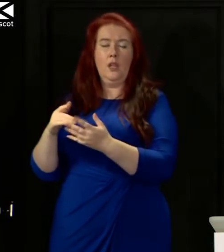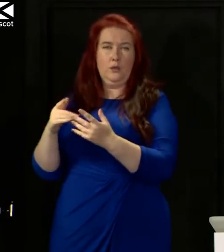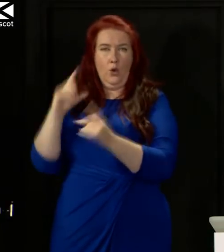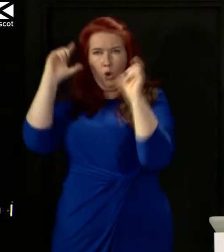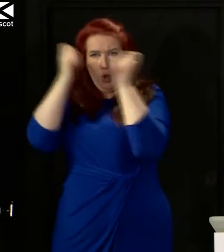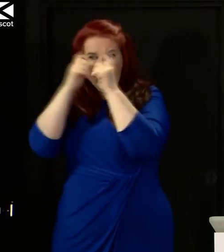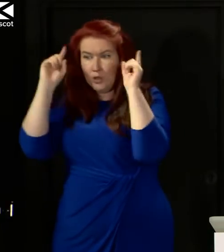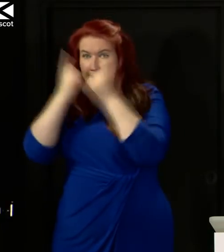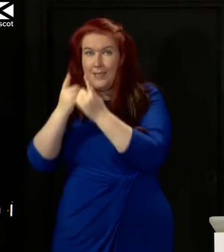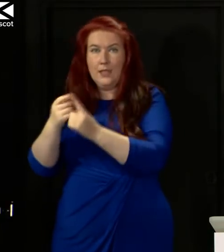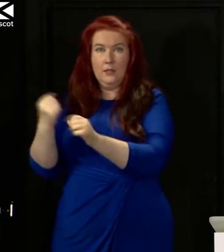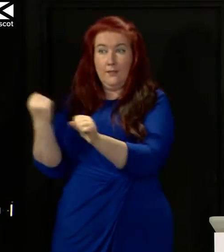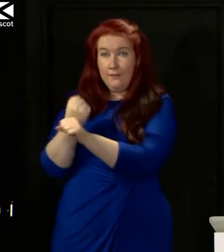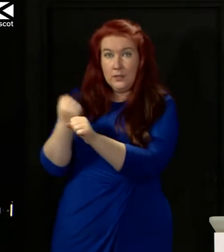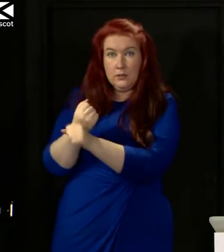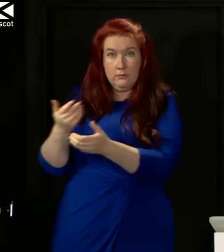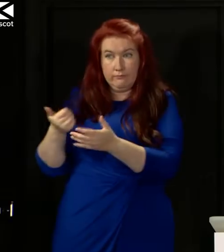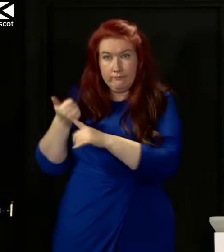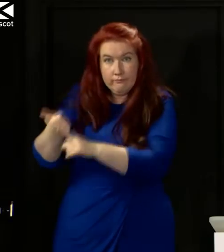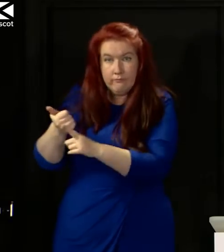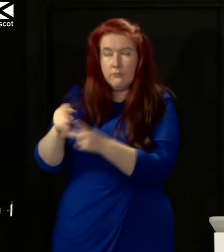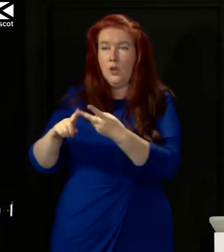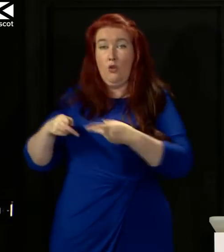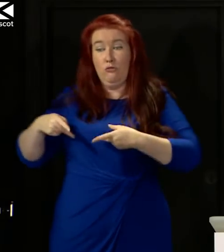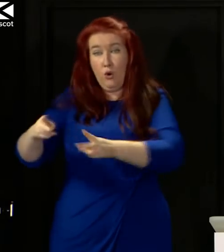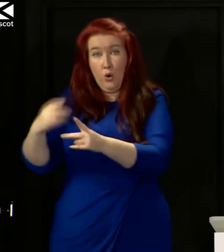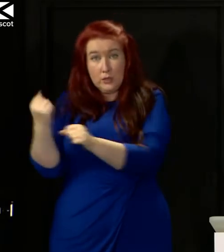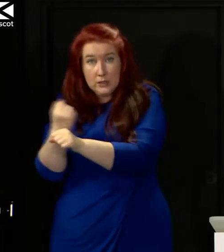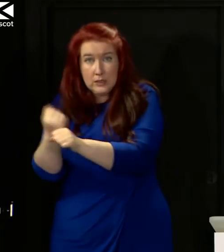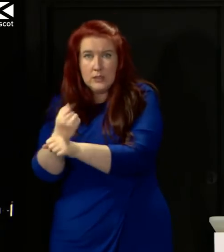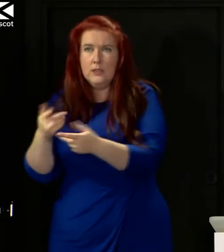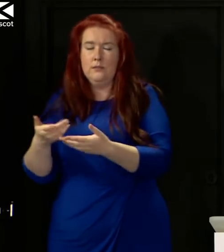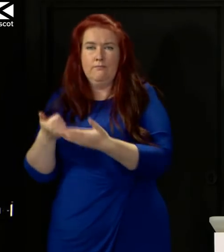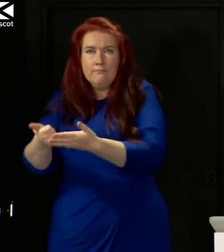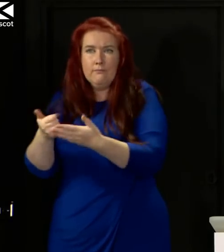facilities and for roads; it will help public transport to prepare for physical distancing